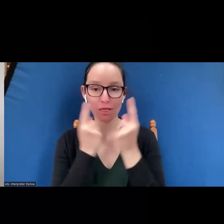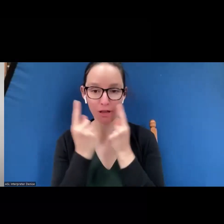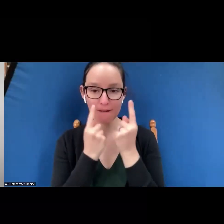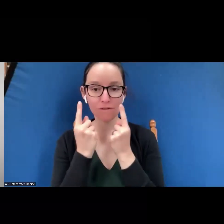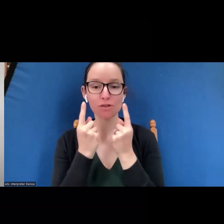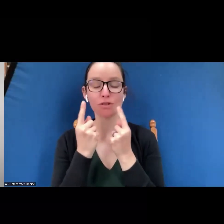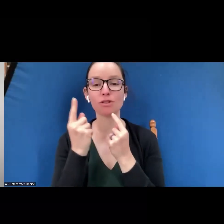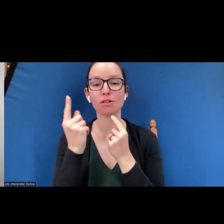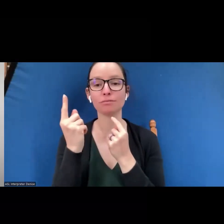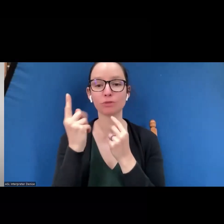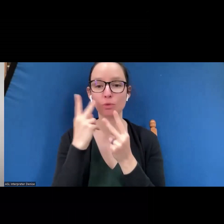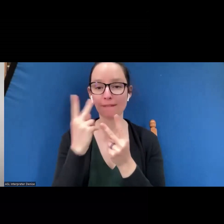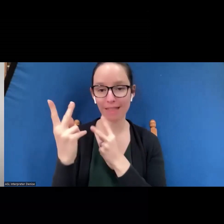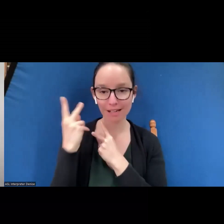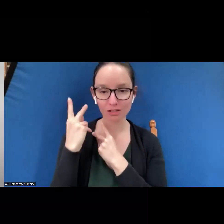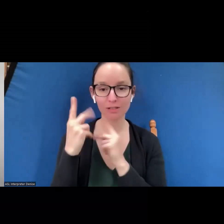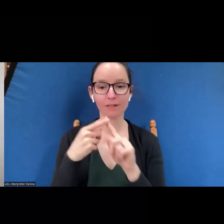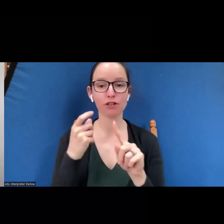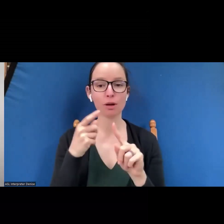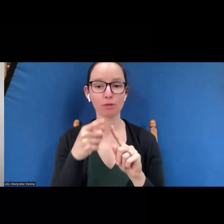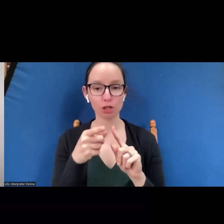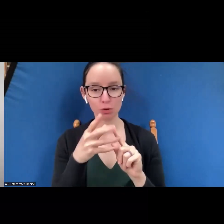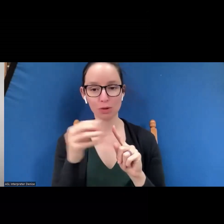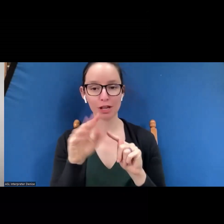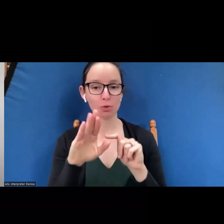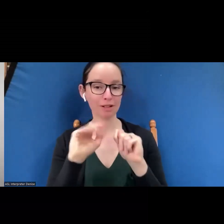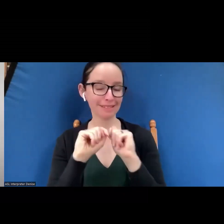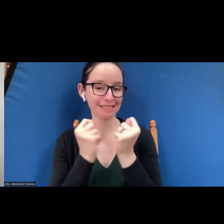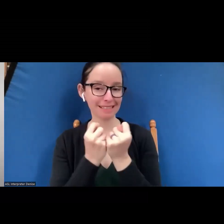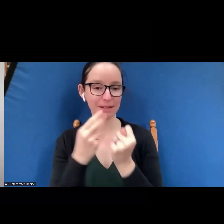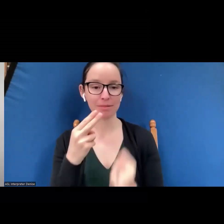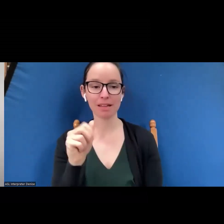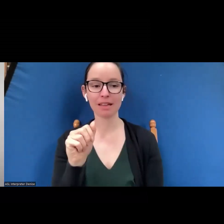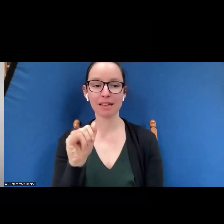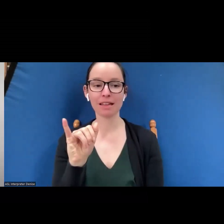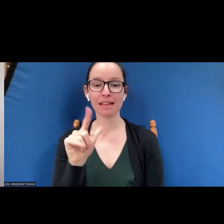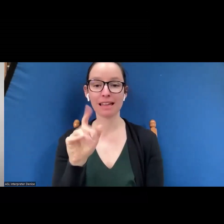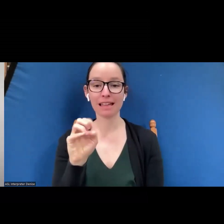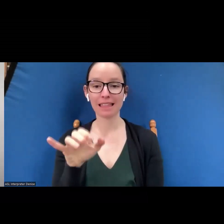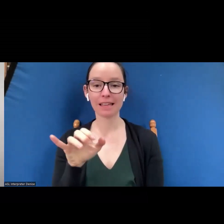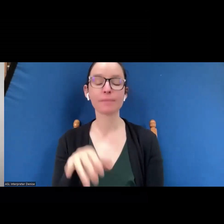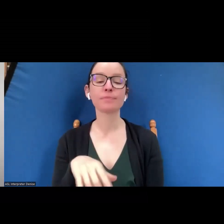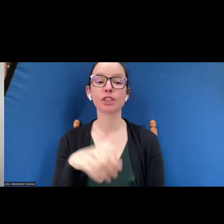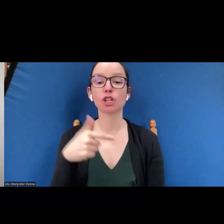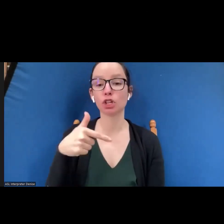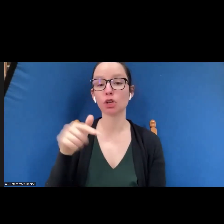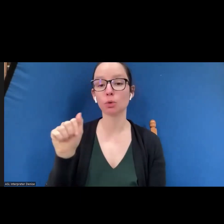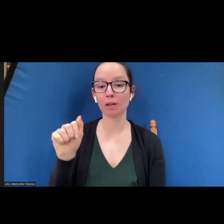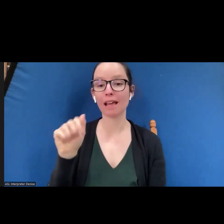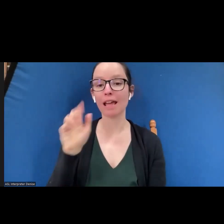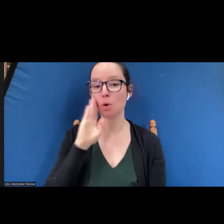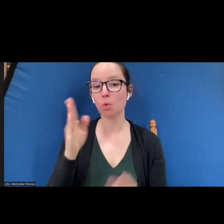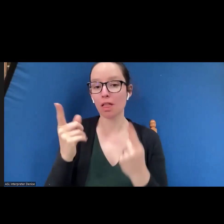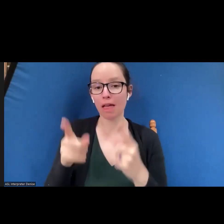by you and your team, Hailey. I want to remind everybody that we're going to have a question and answer session after our second presentation.